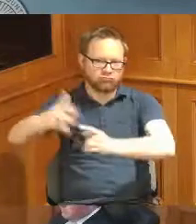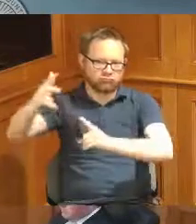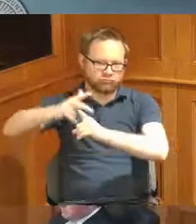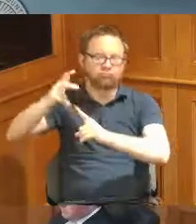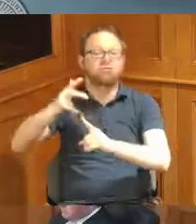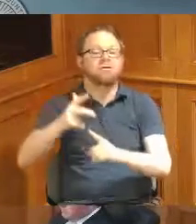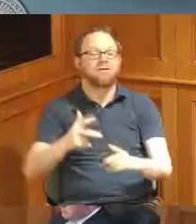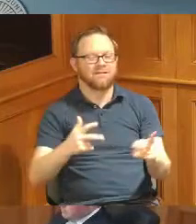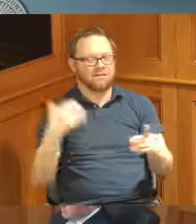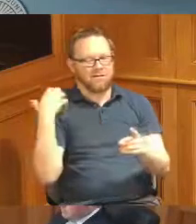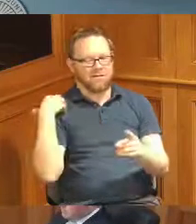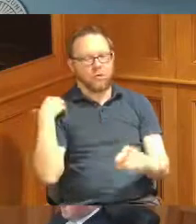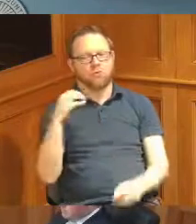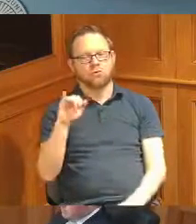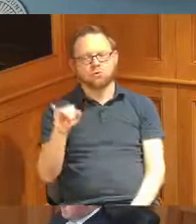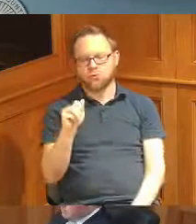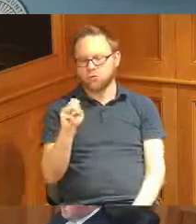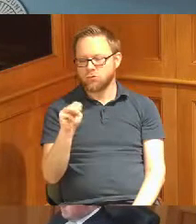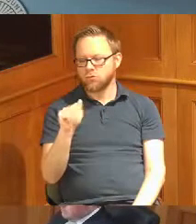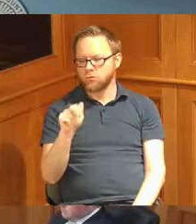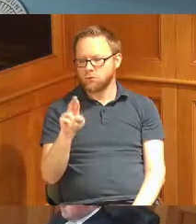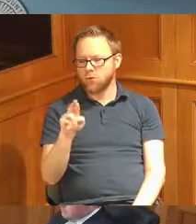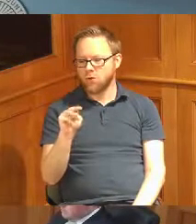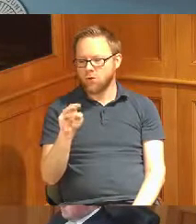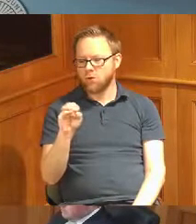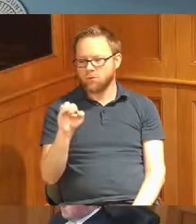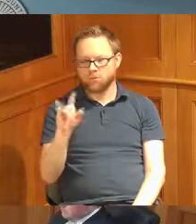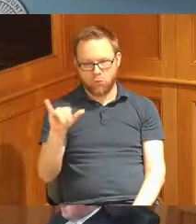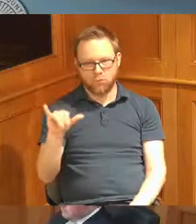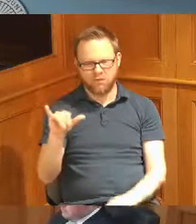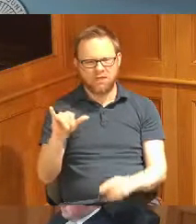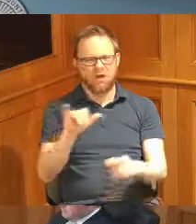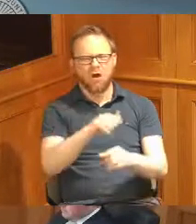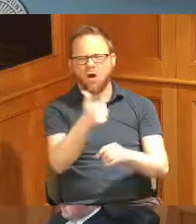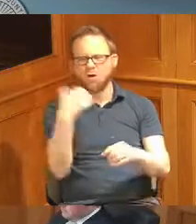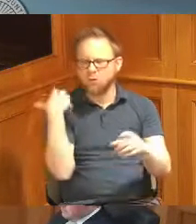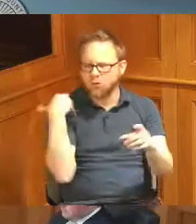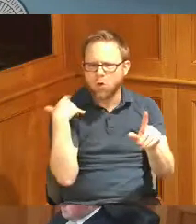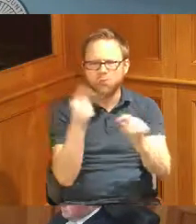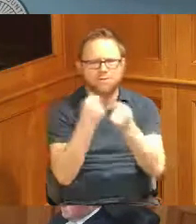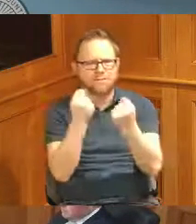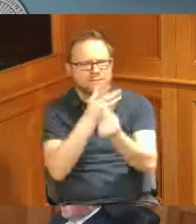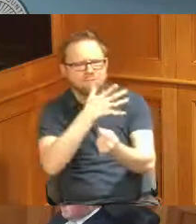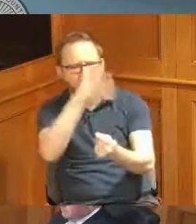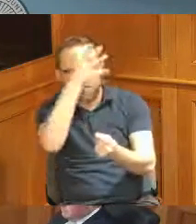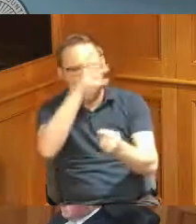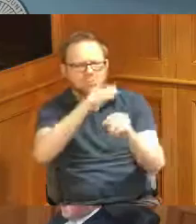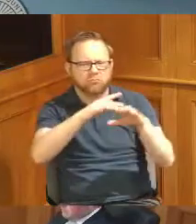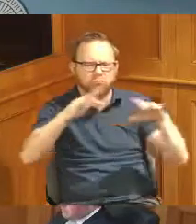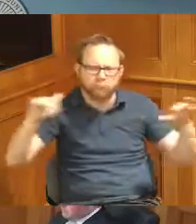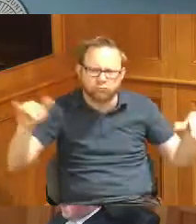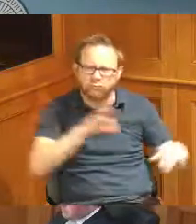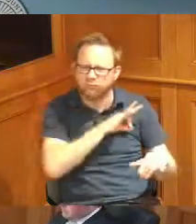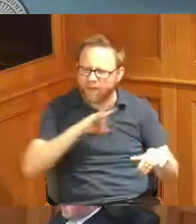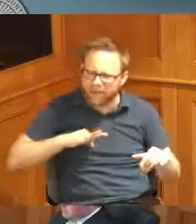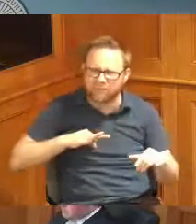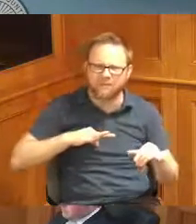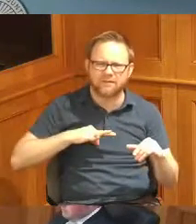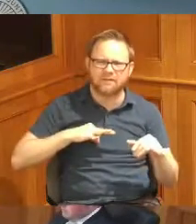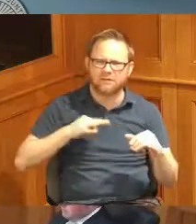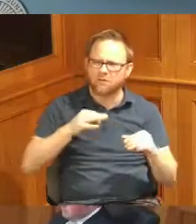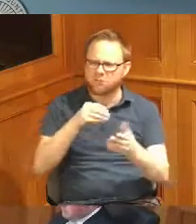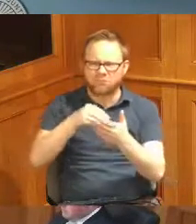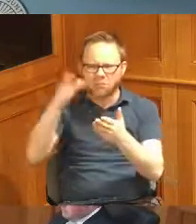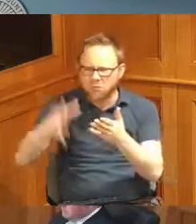Jamar Mosley and the entire coaching staff team members parents faculty staff student body and the